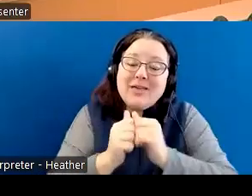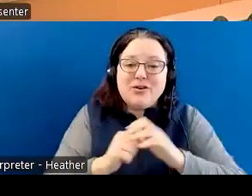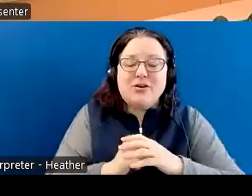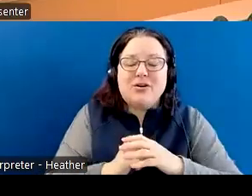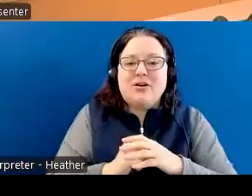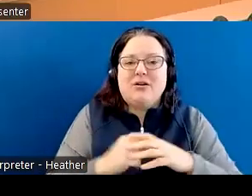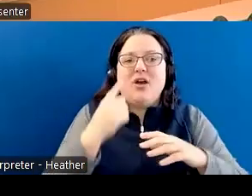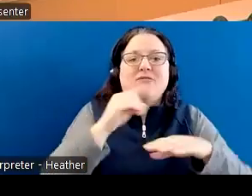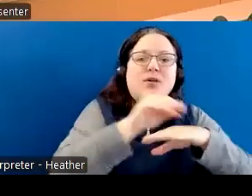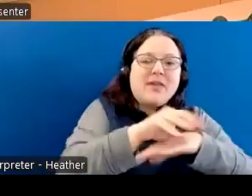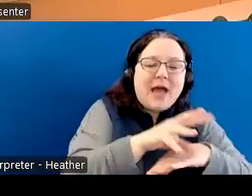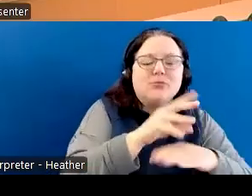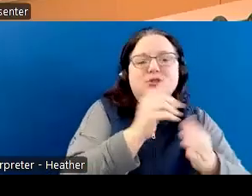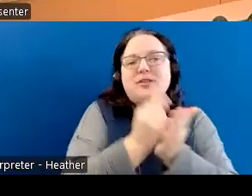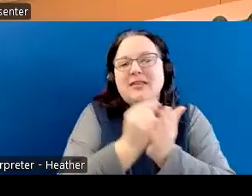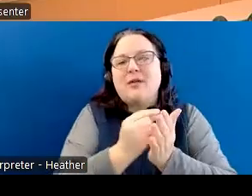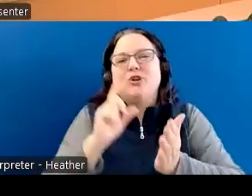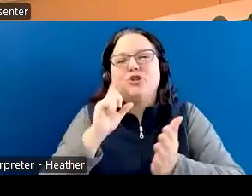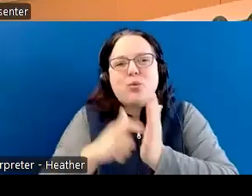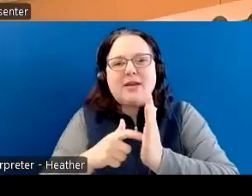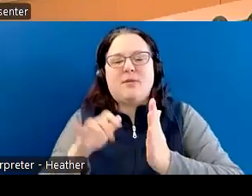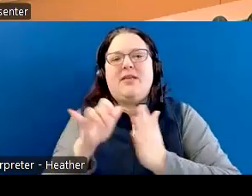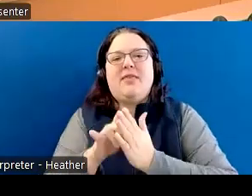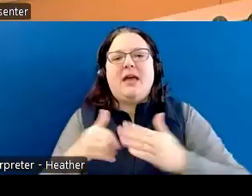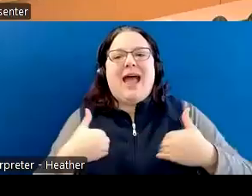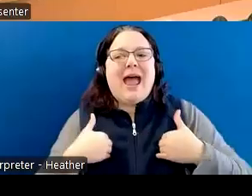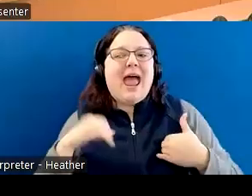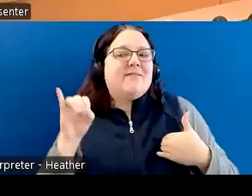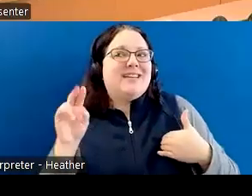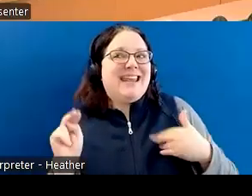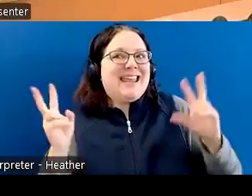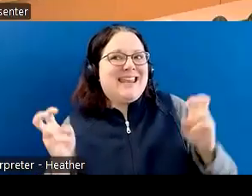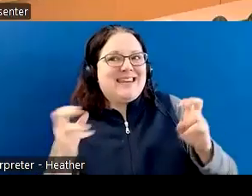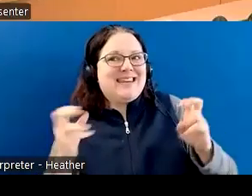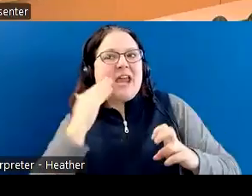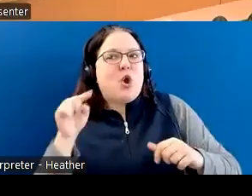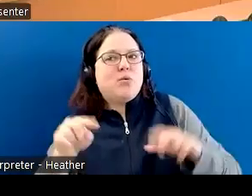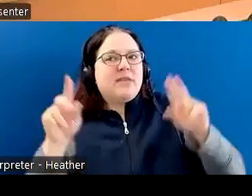and the therapists to recognize that we kind of got an in um and you can use that you know